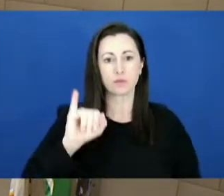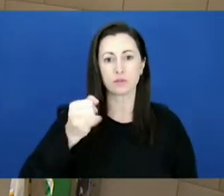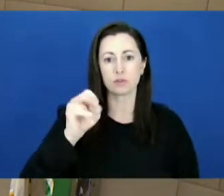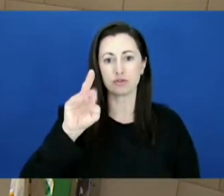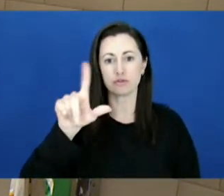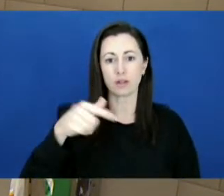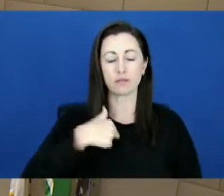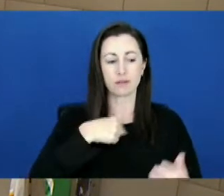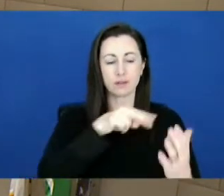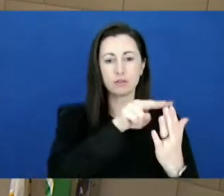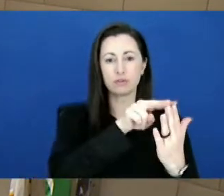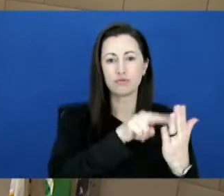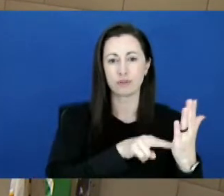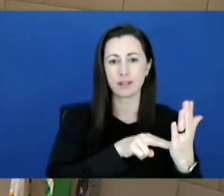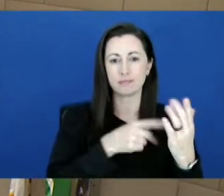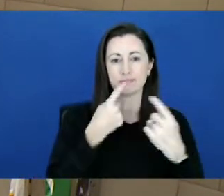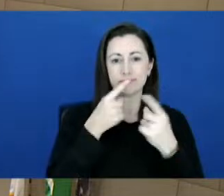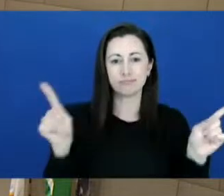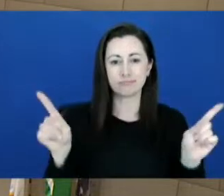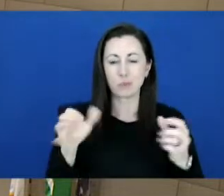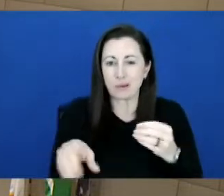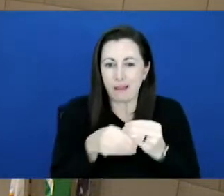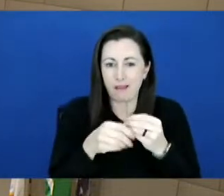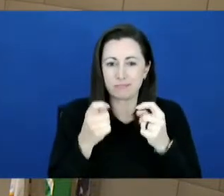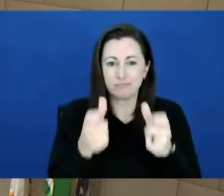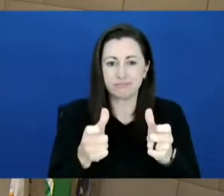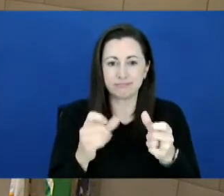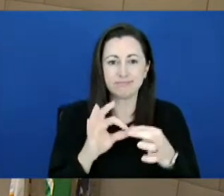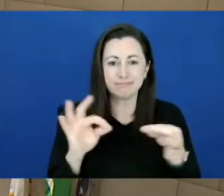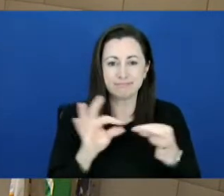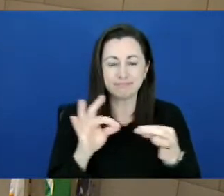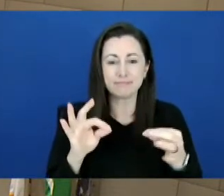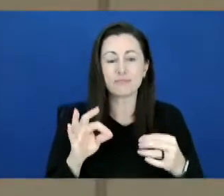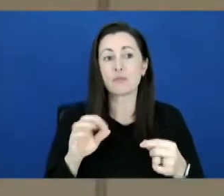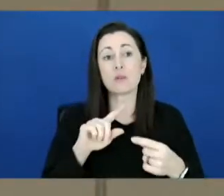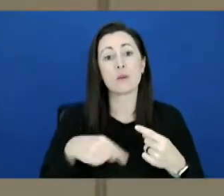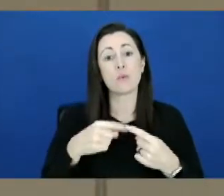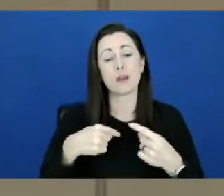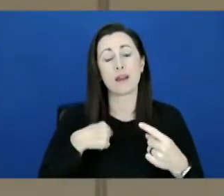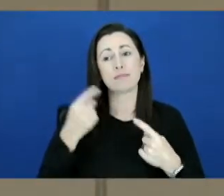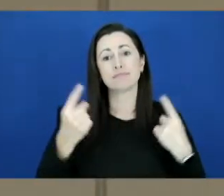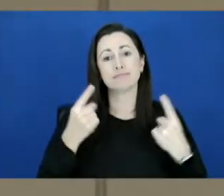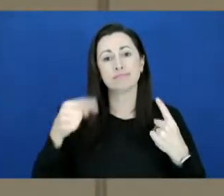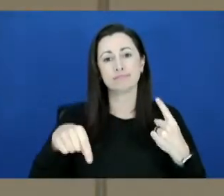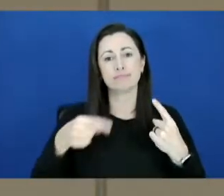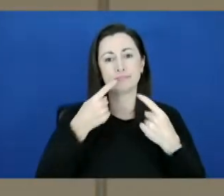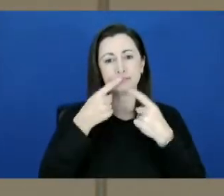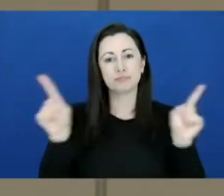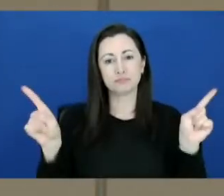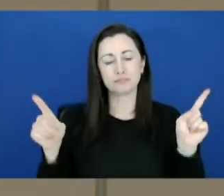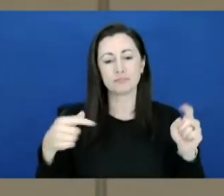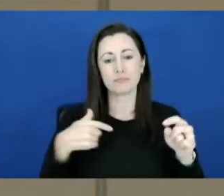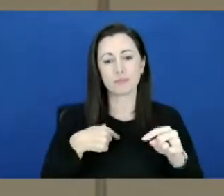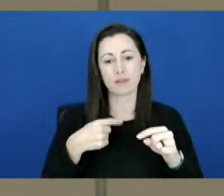THANK YOU. SO I KNOW I READ THE